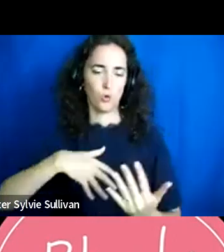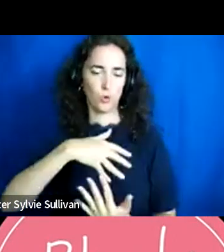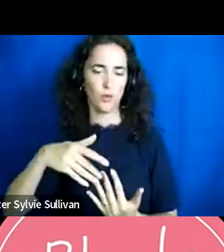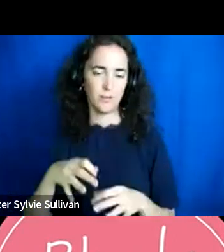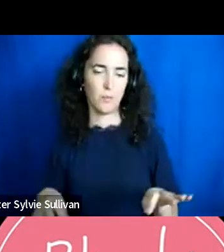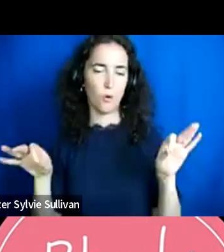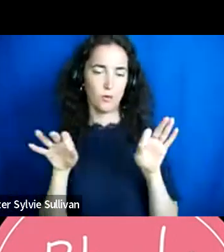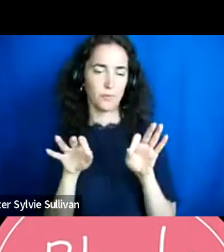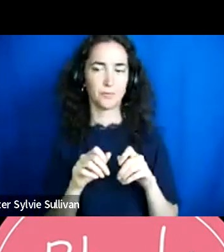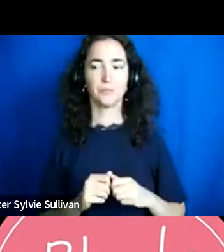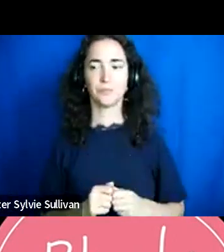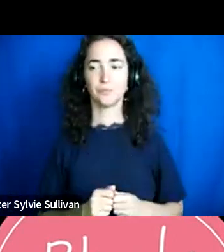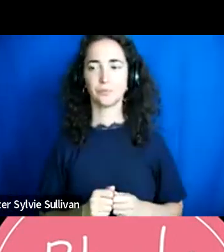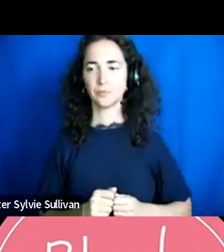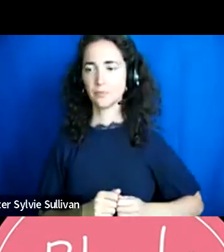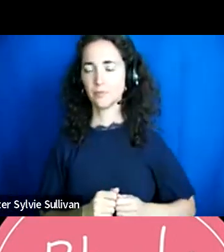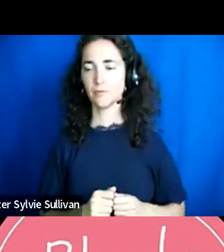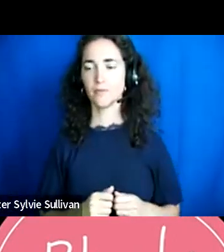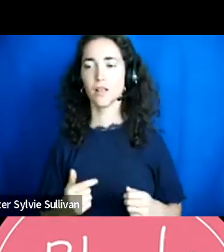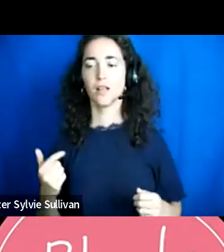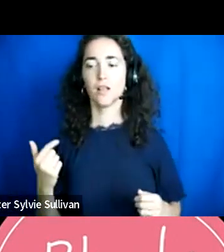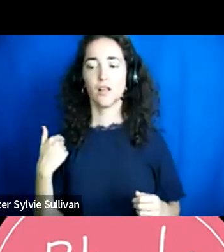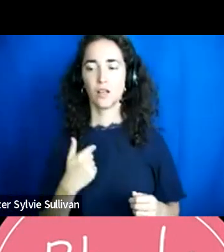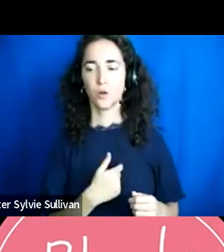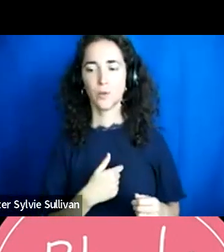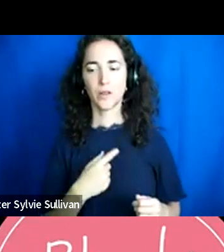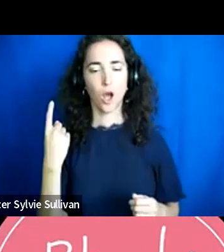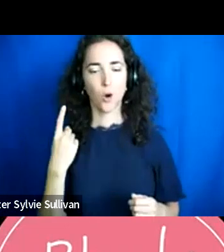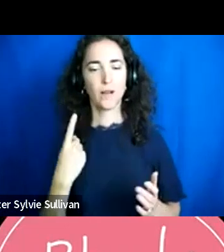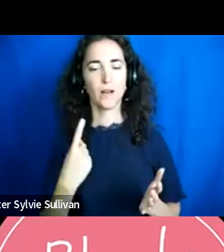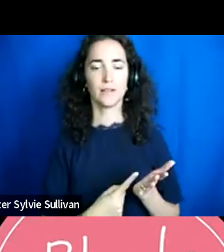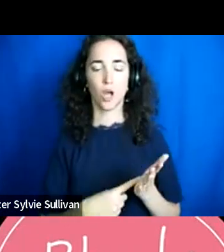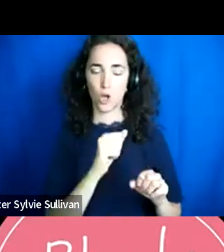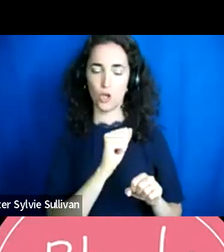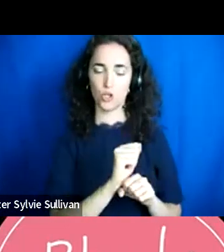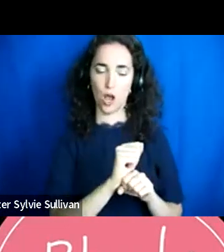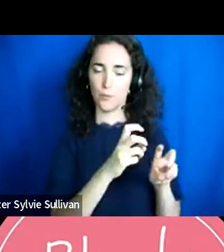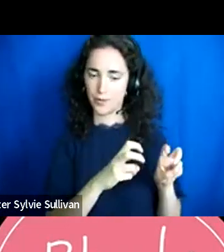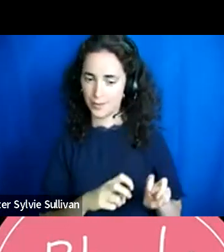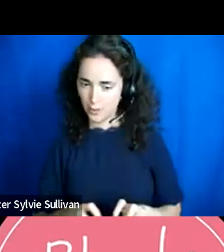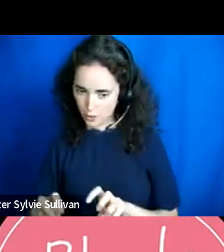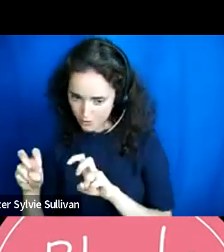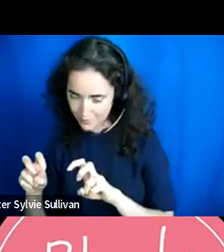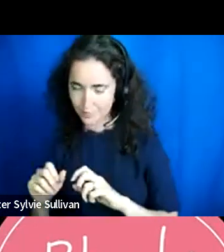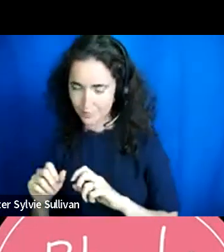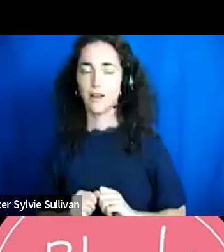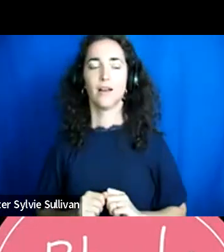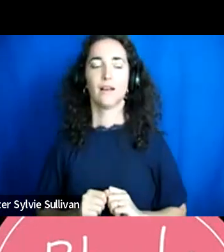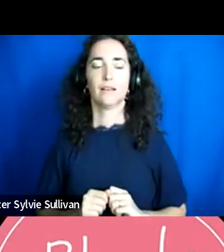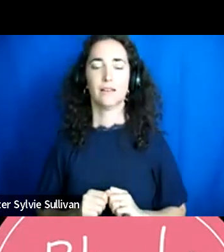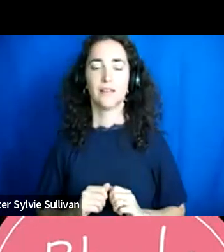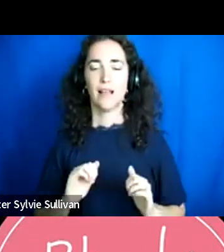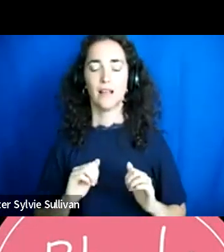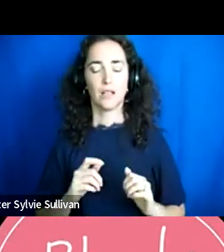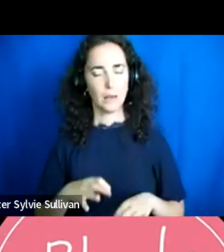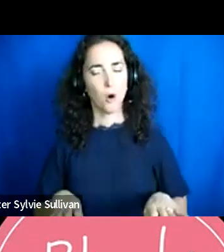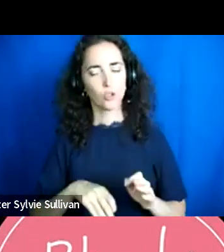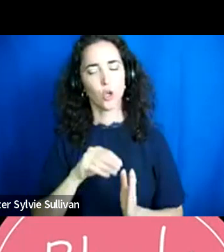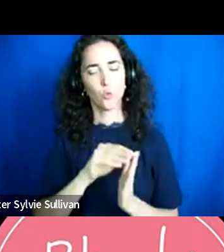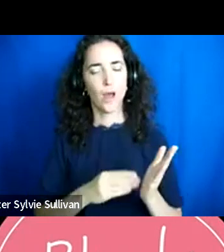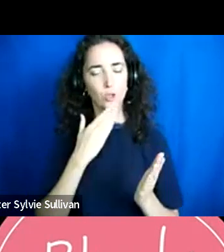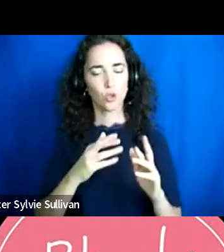We always talk about you know, job transitions, and being able to write a good resume, do a good interview.